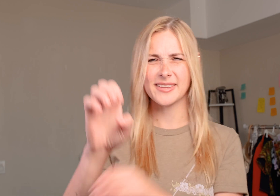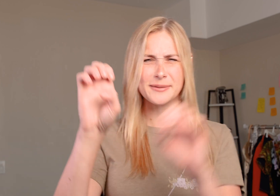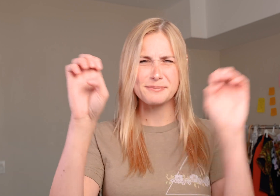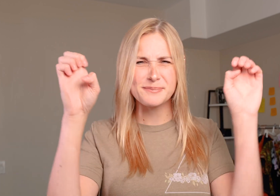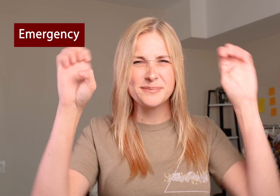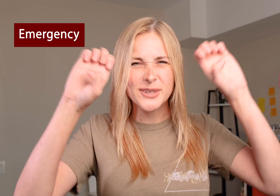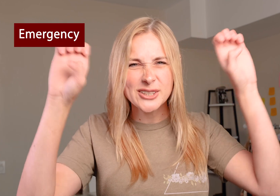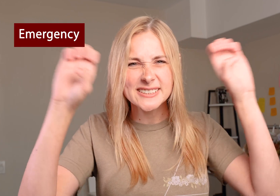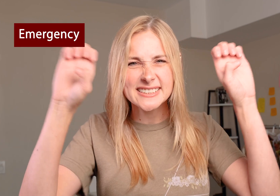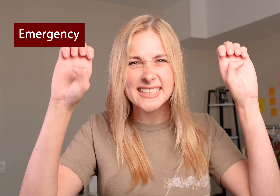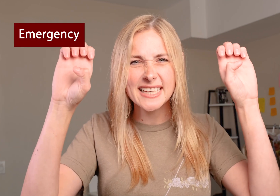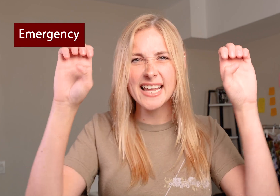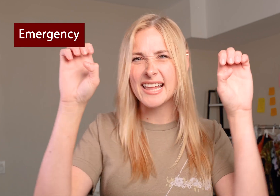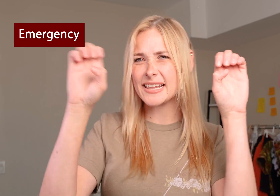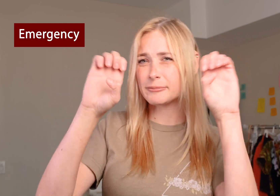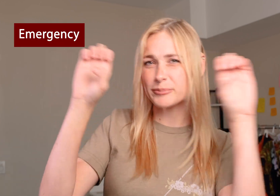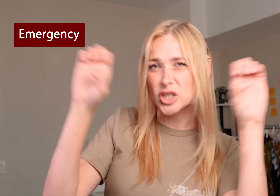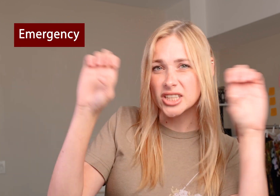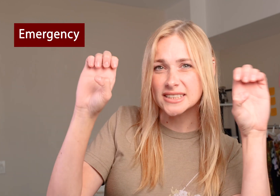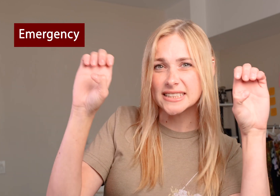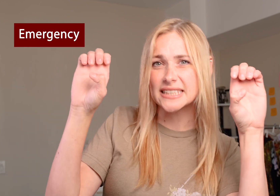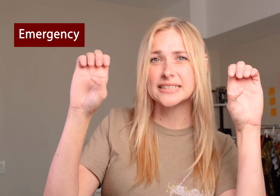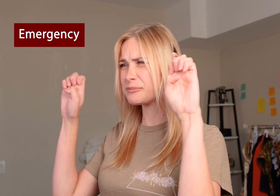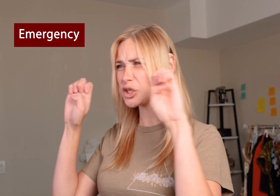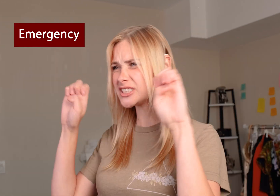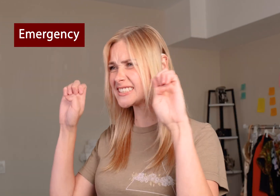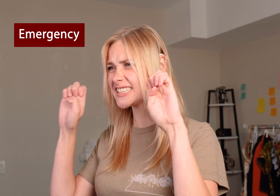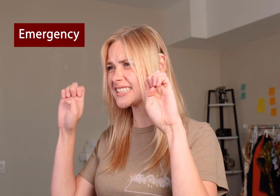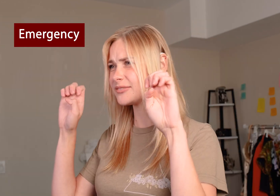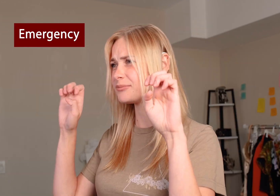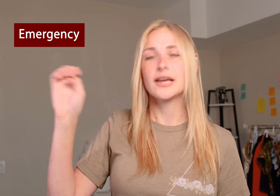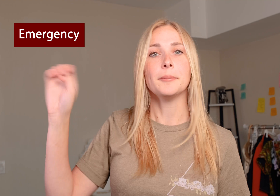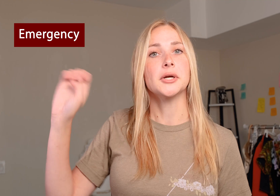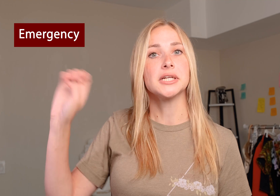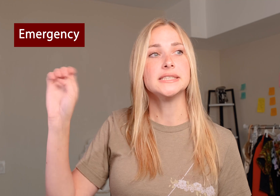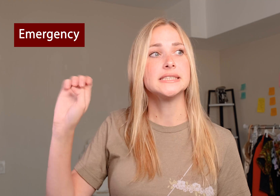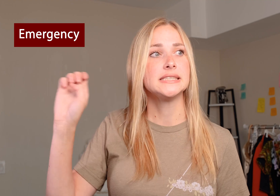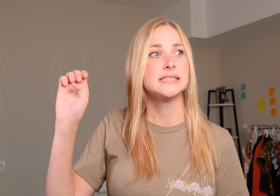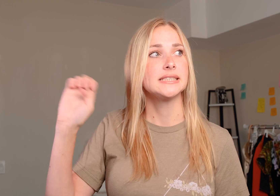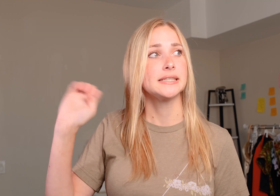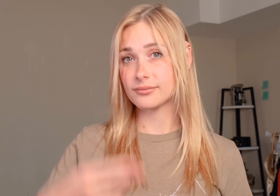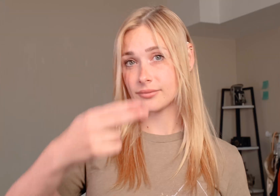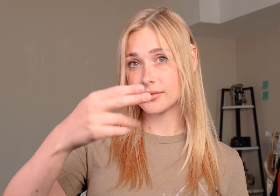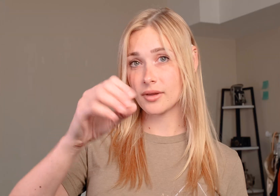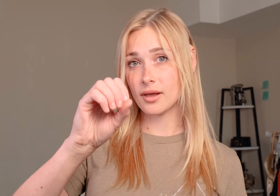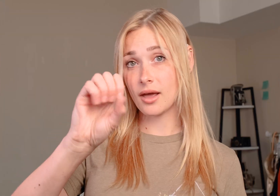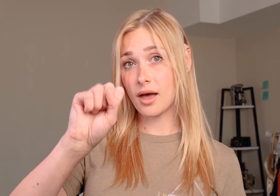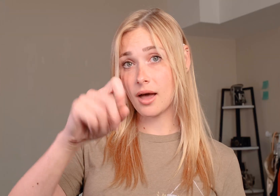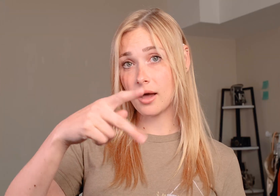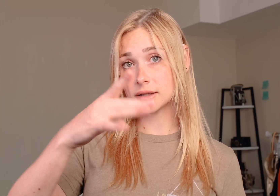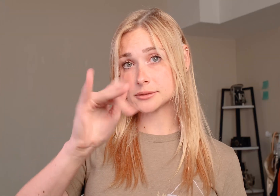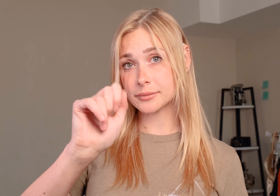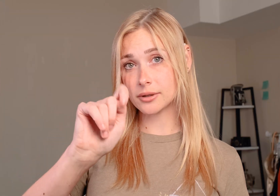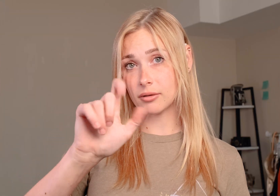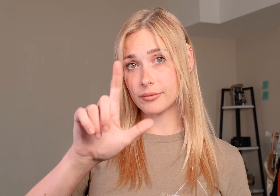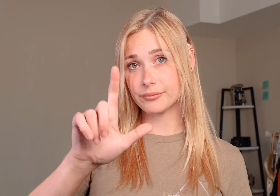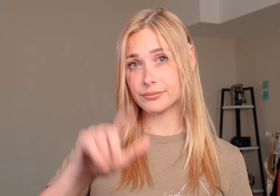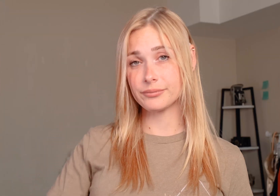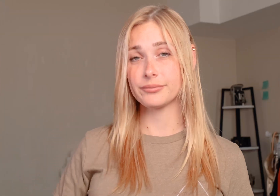"emergency" The next sign is: